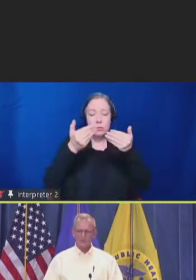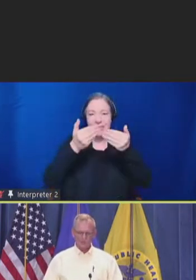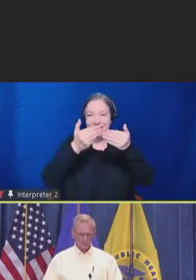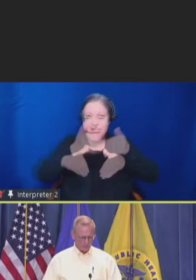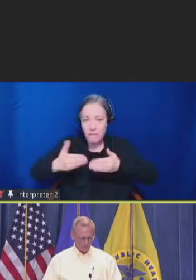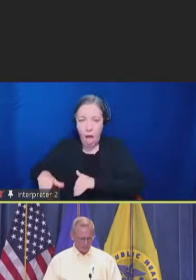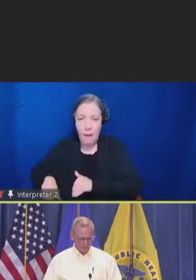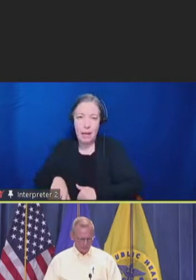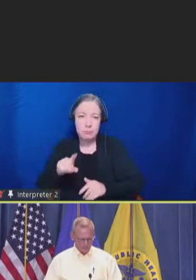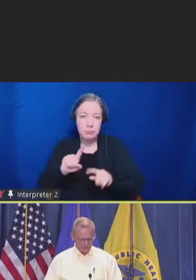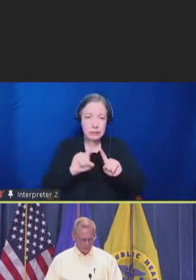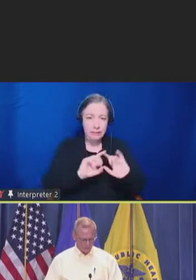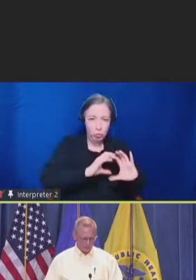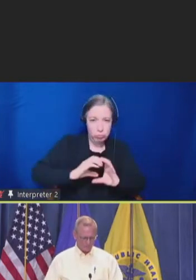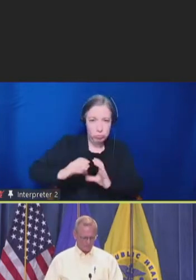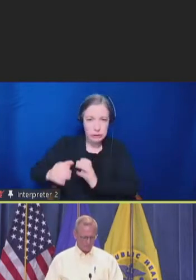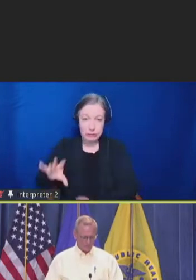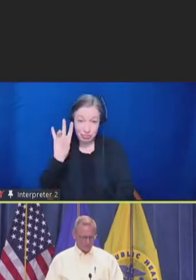And let me go through those.